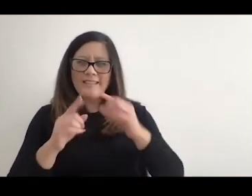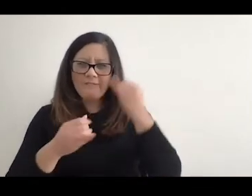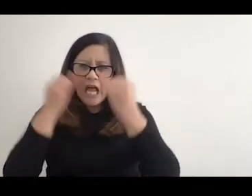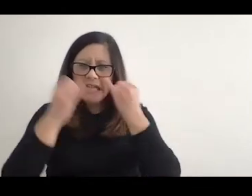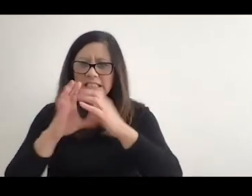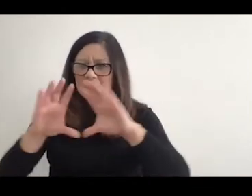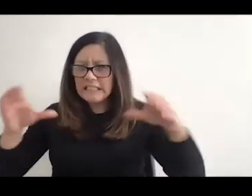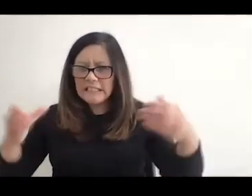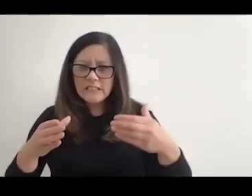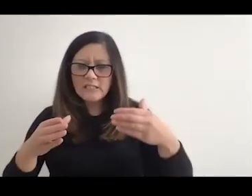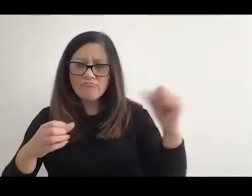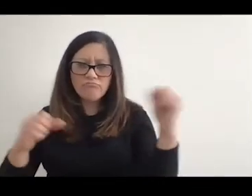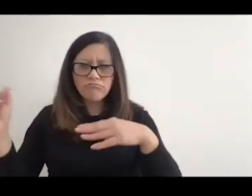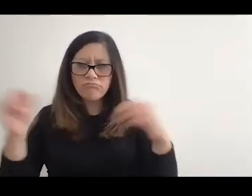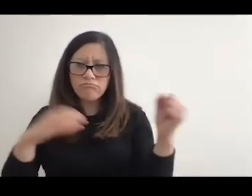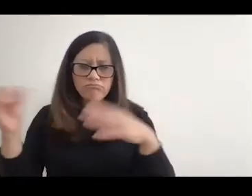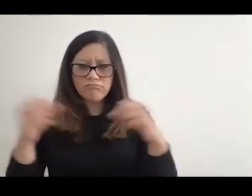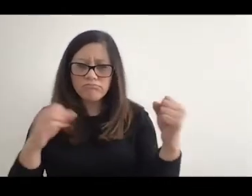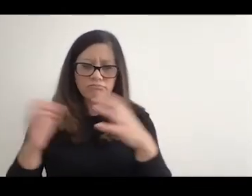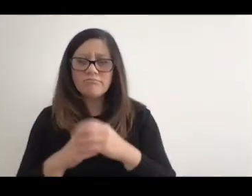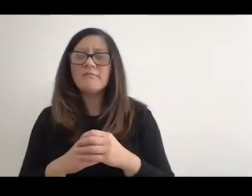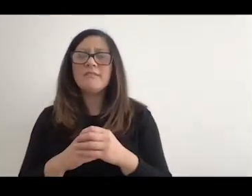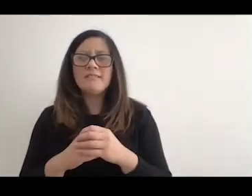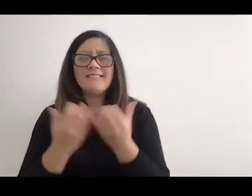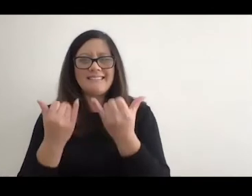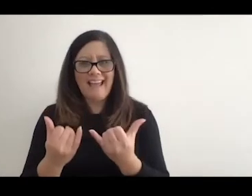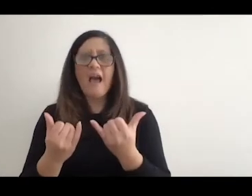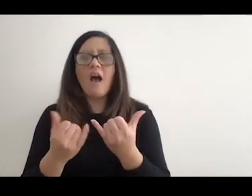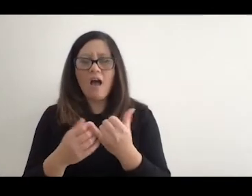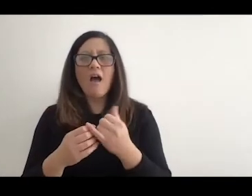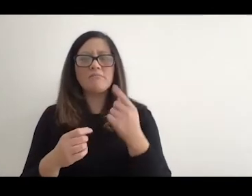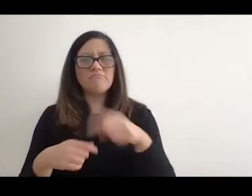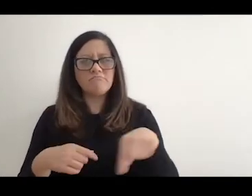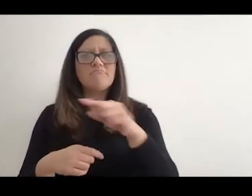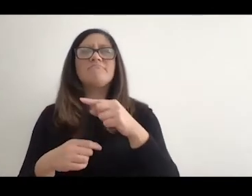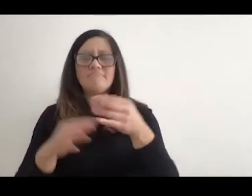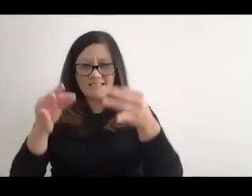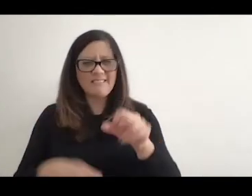and mesh those ideas together of having the person with the disability involved in the process,